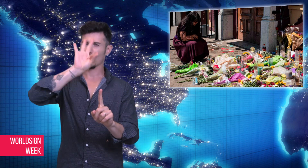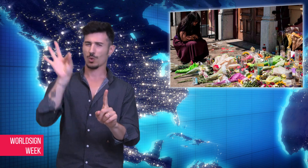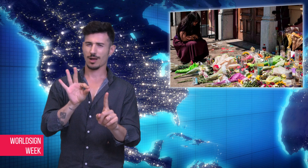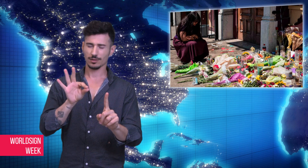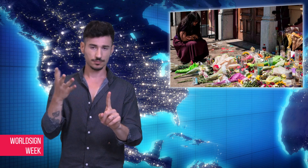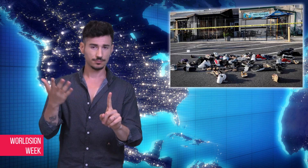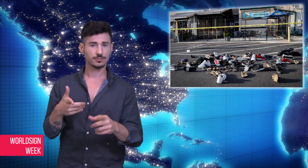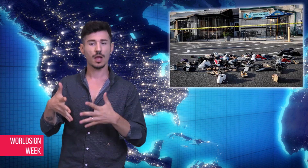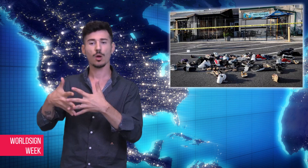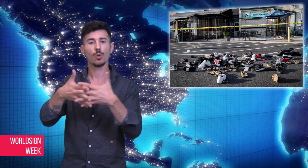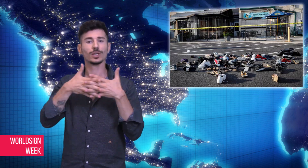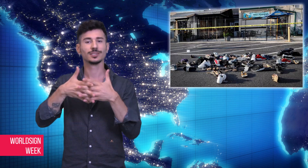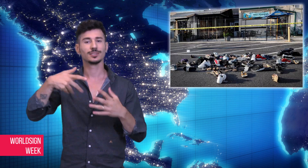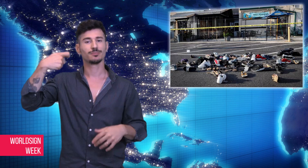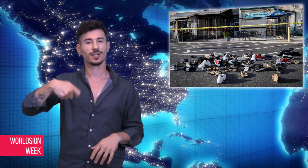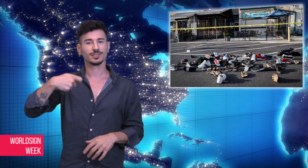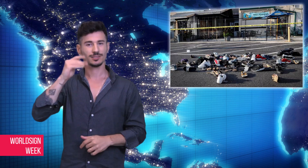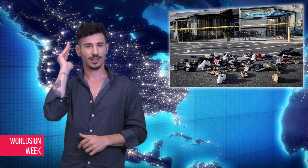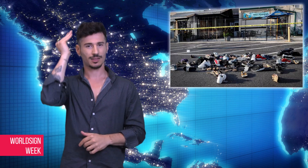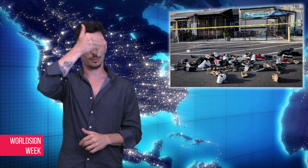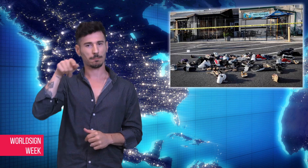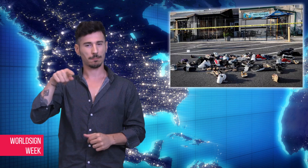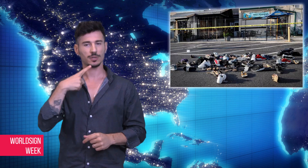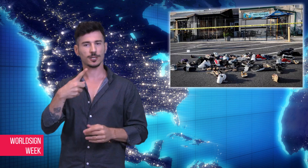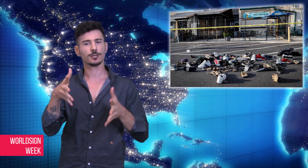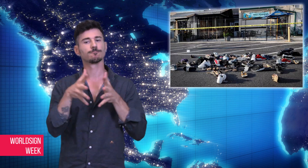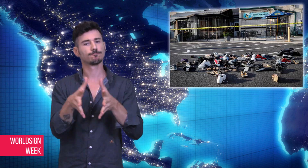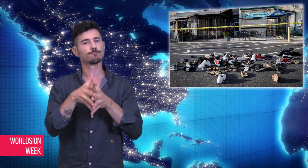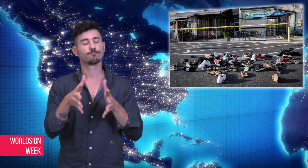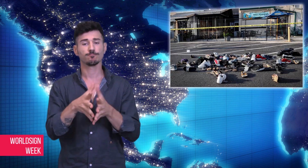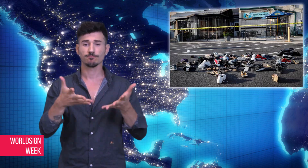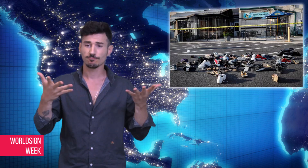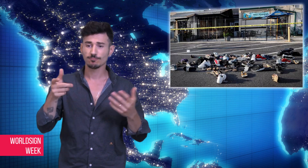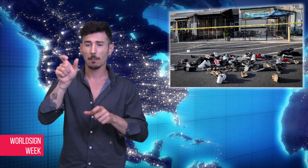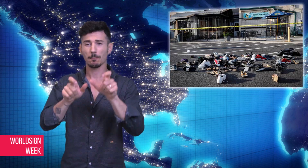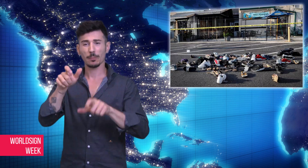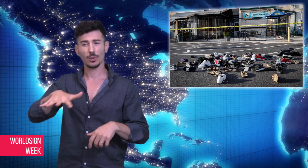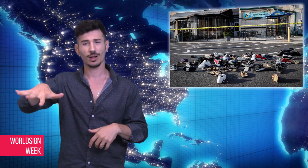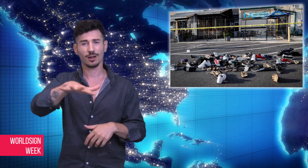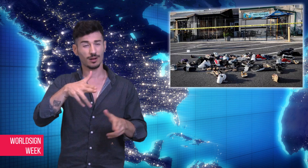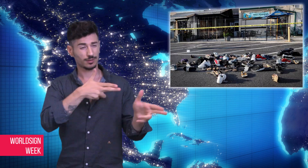US President Donald Trump claimed mental illness and